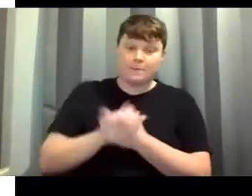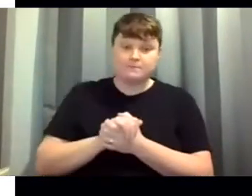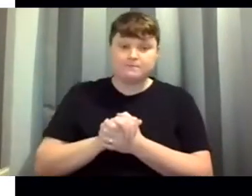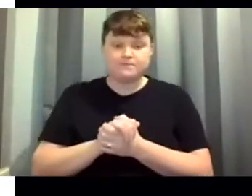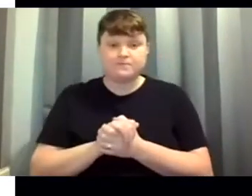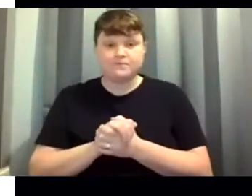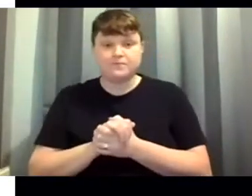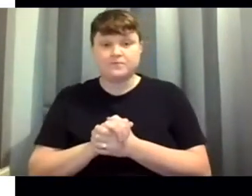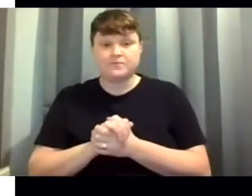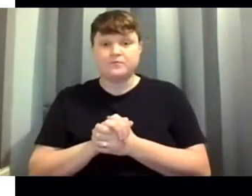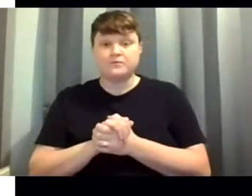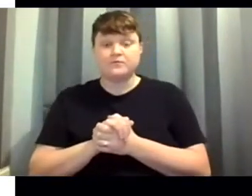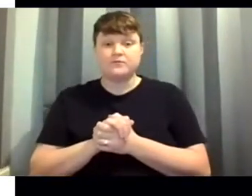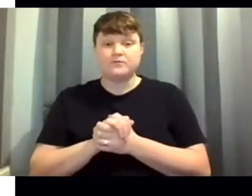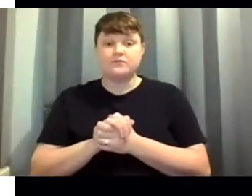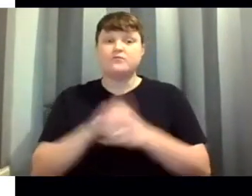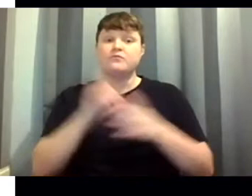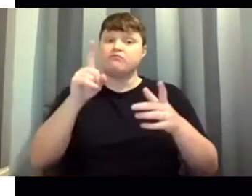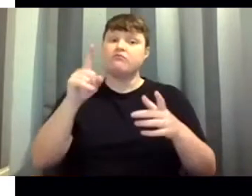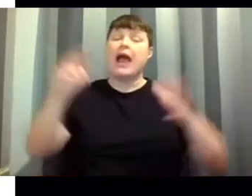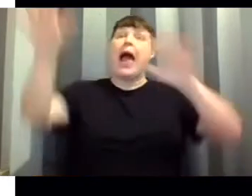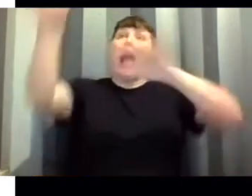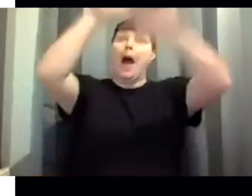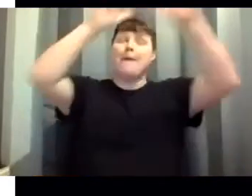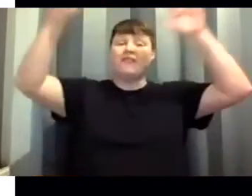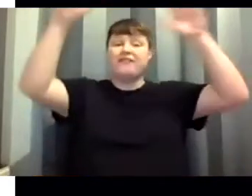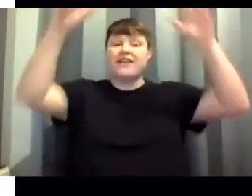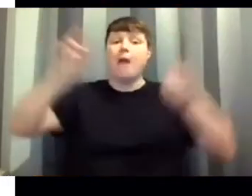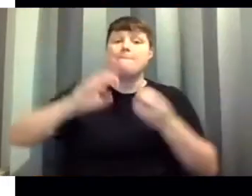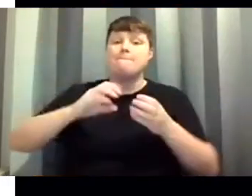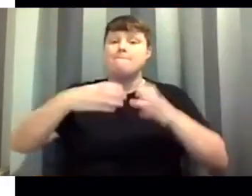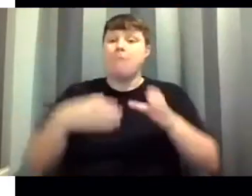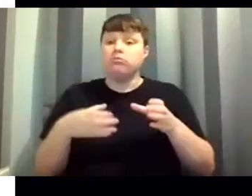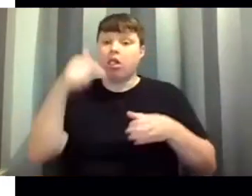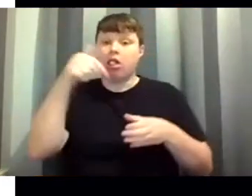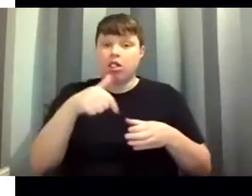atmospheric modelling / global model kicked off in the 20s but became